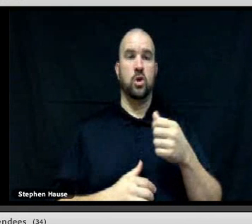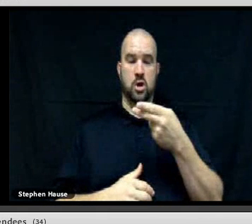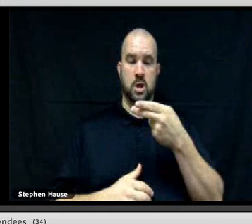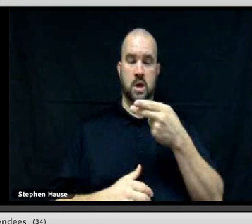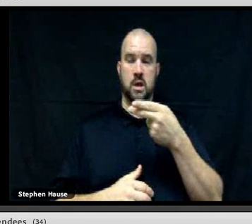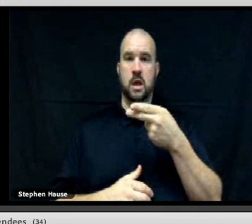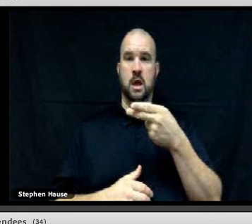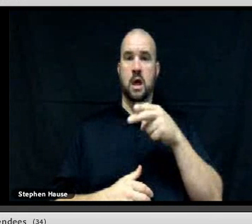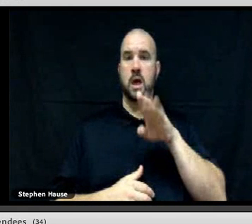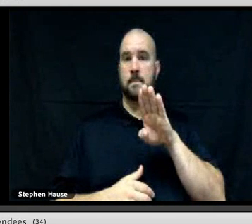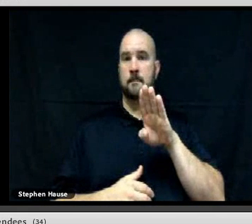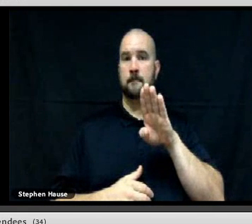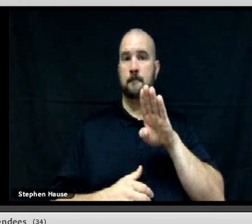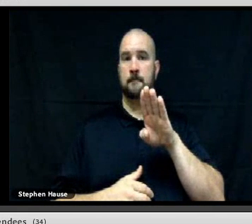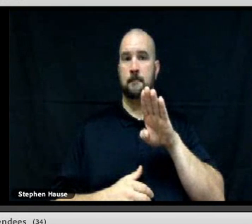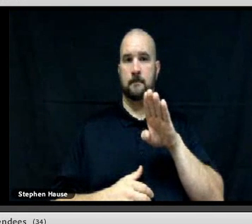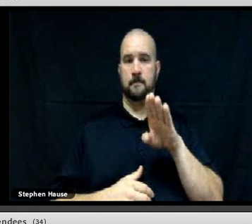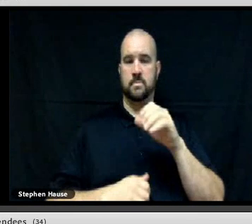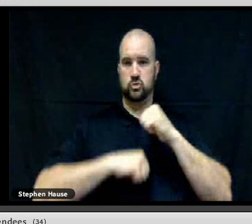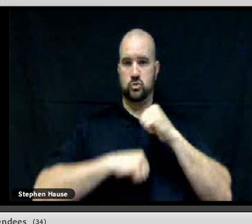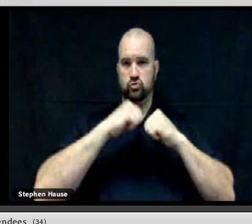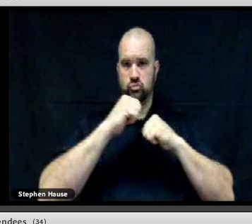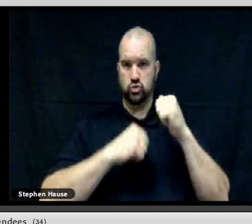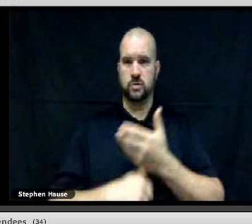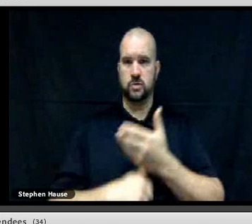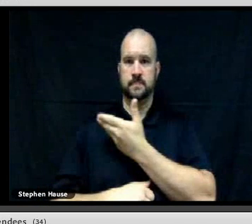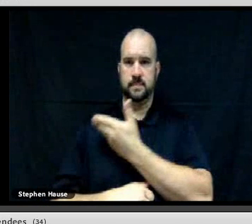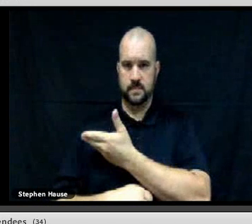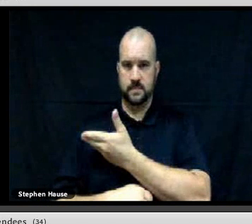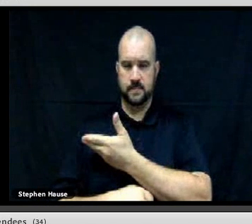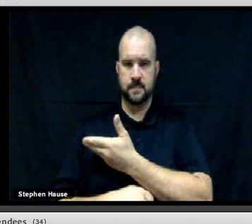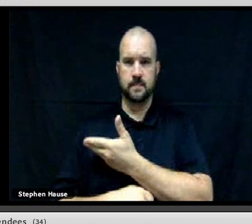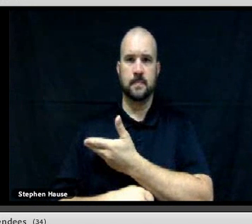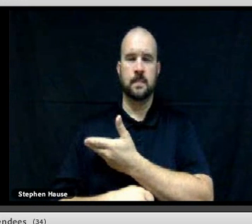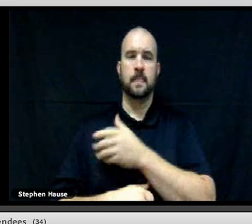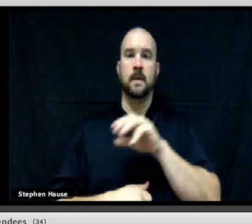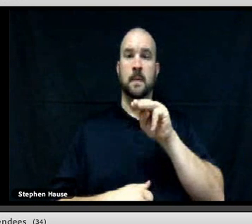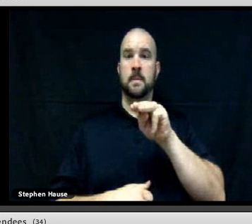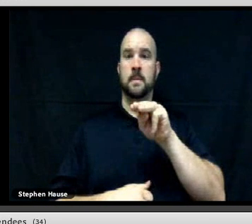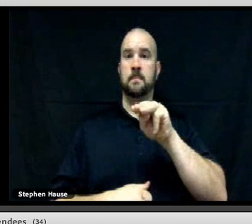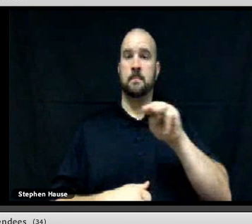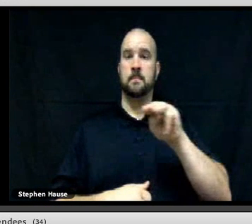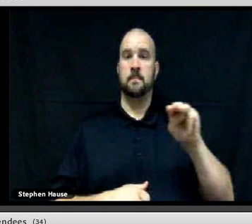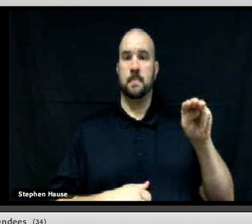So, um, the Miami hub is currently a partnership